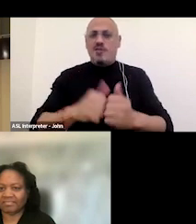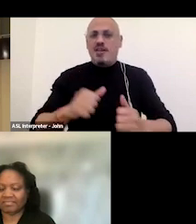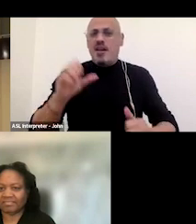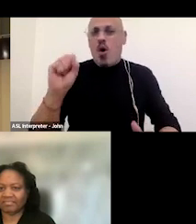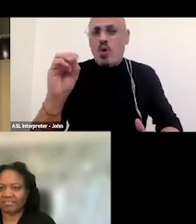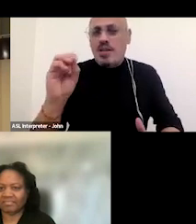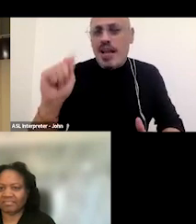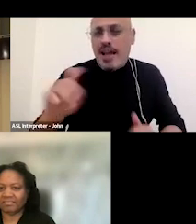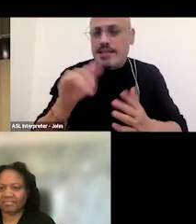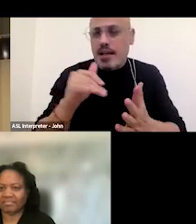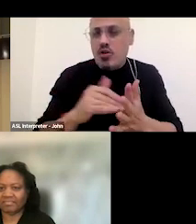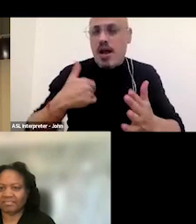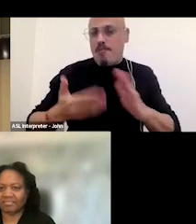and I will be your moderator today.